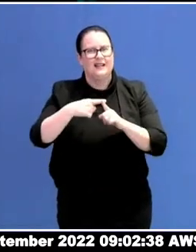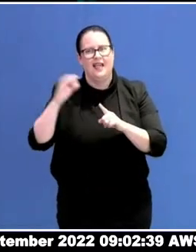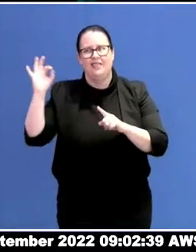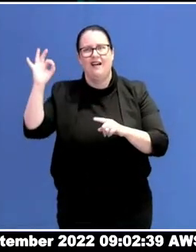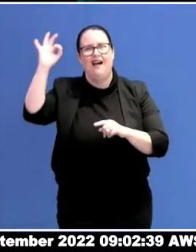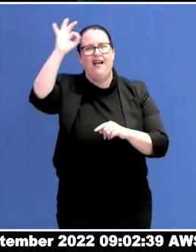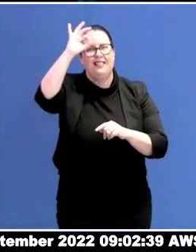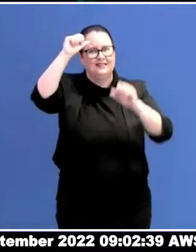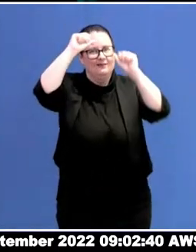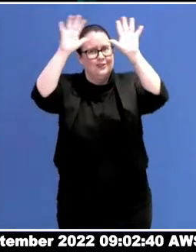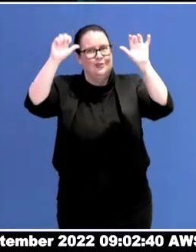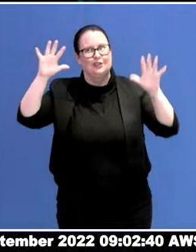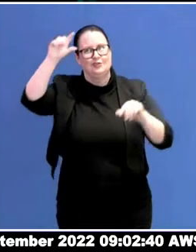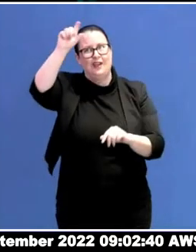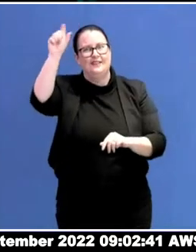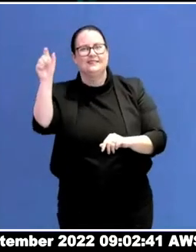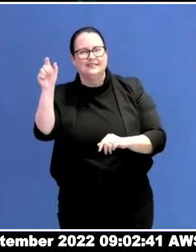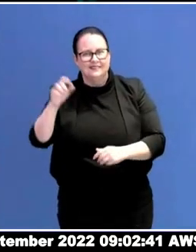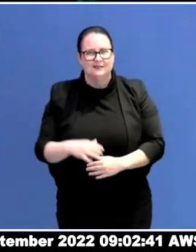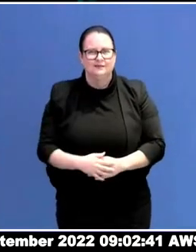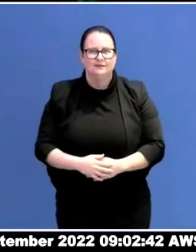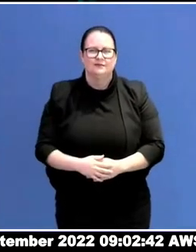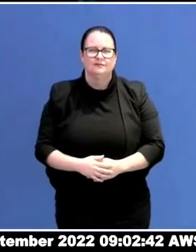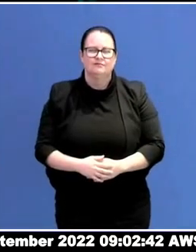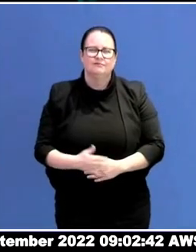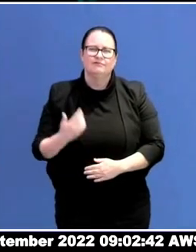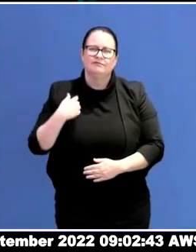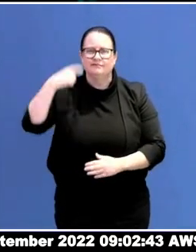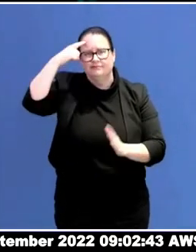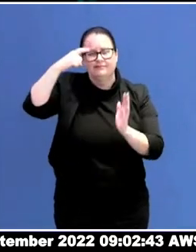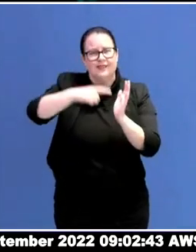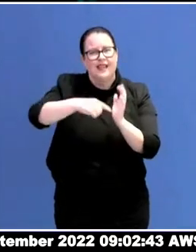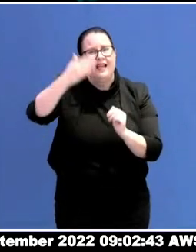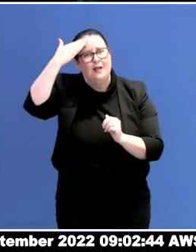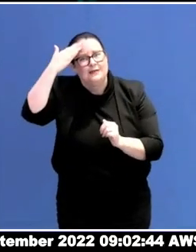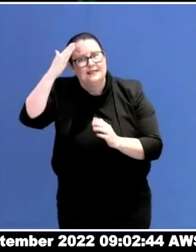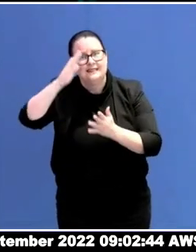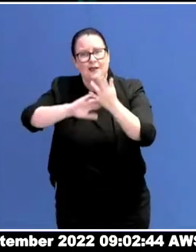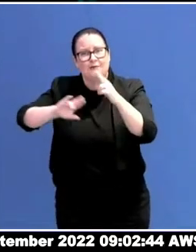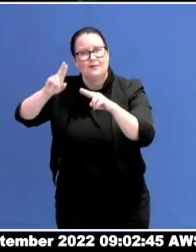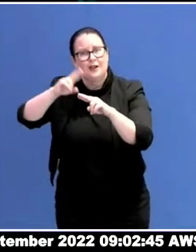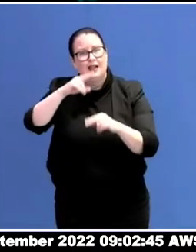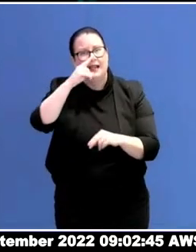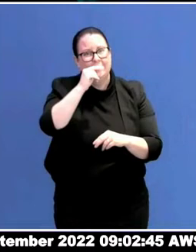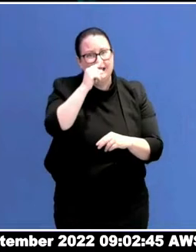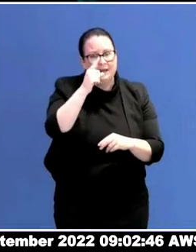Torres Strait, especially Elders, parents, young people and -- with disability.